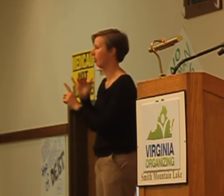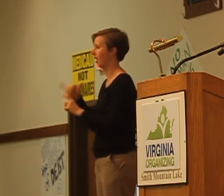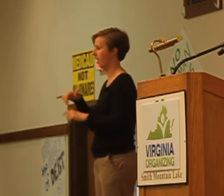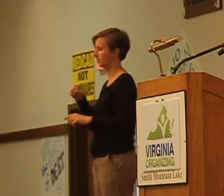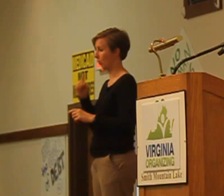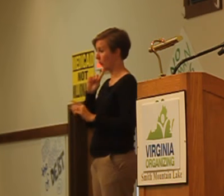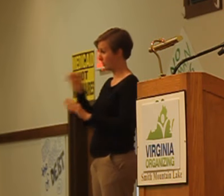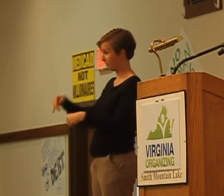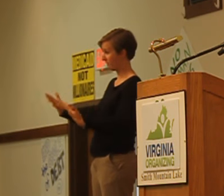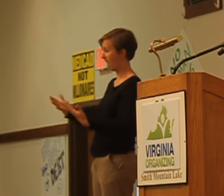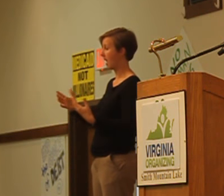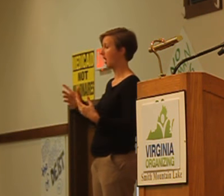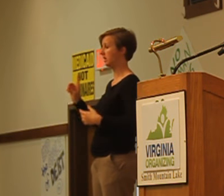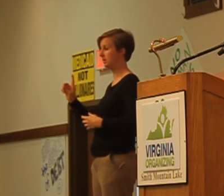a chance to see equal